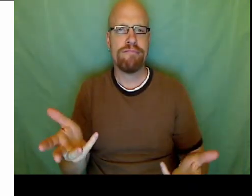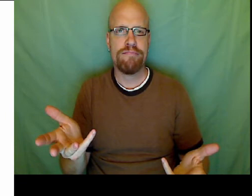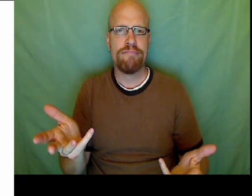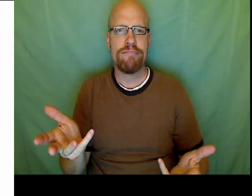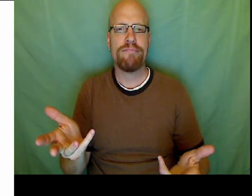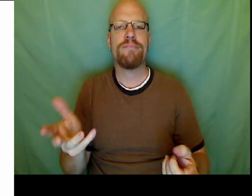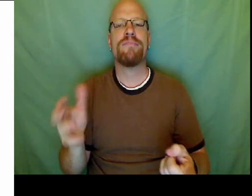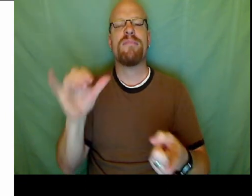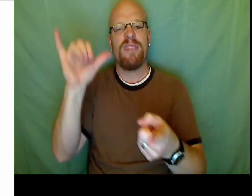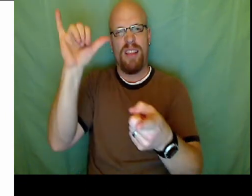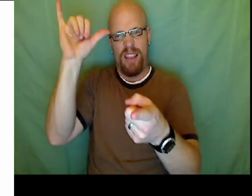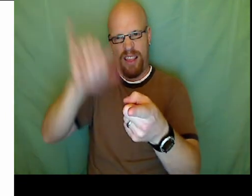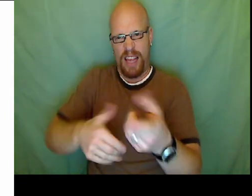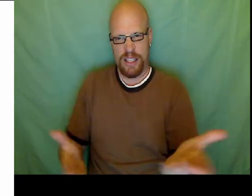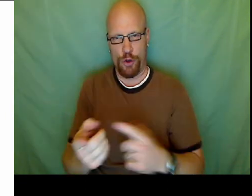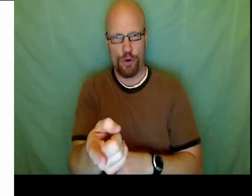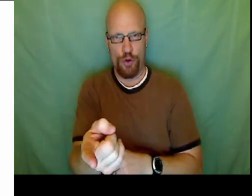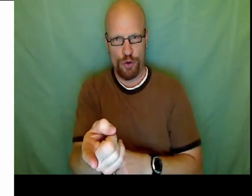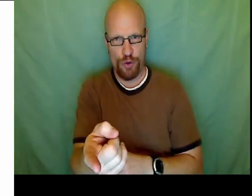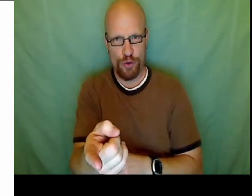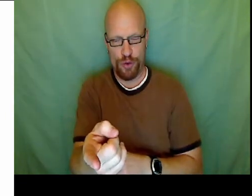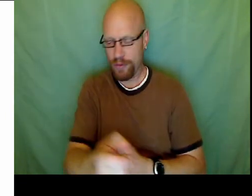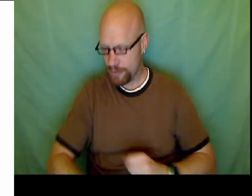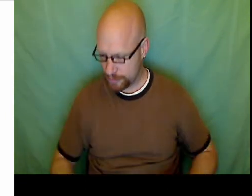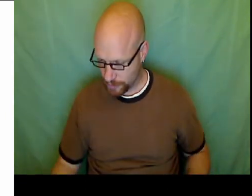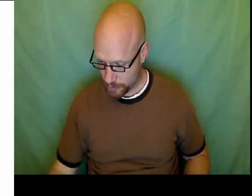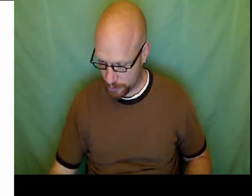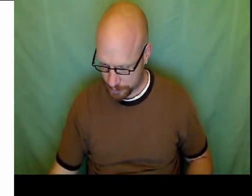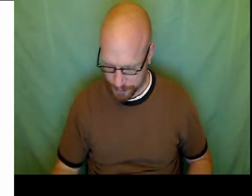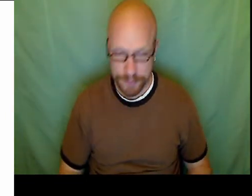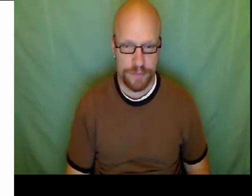These lines will never touch and never cross. That's what we have now.